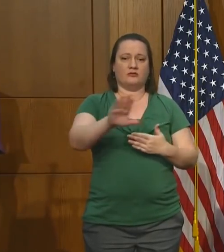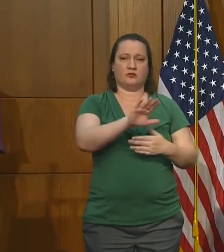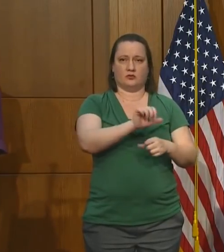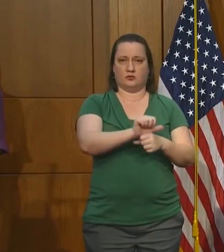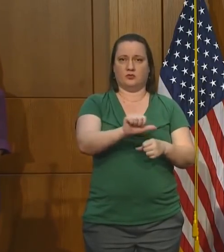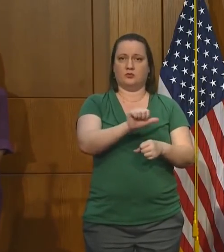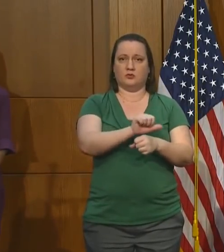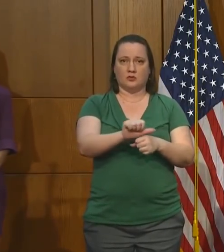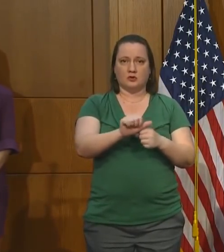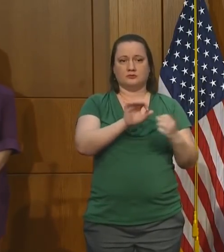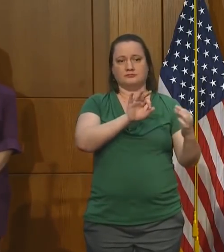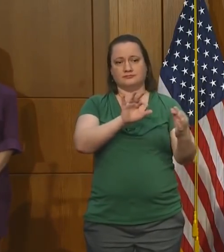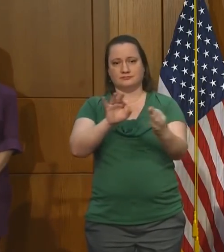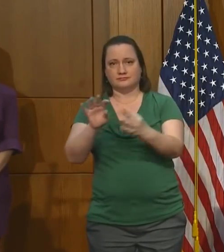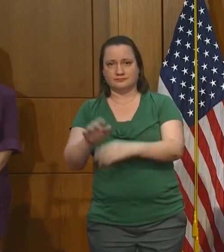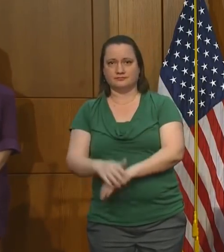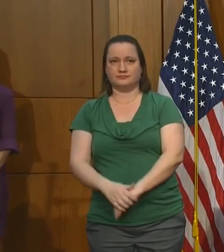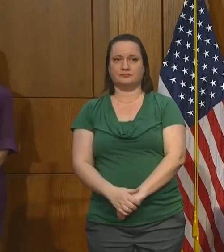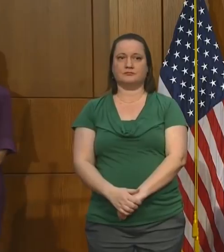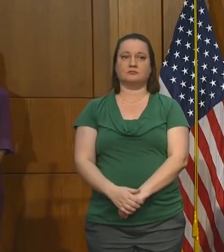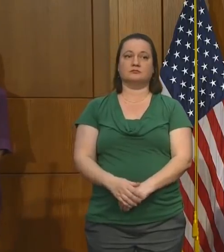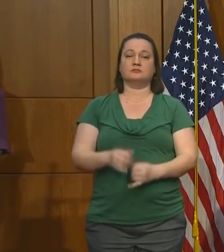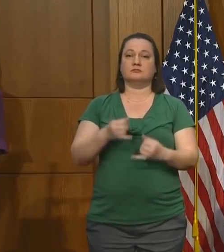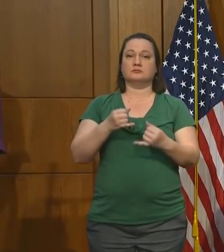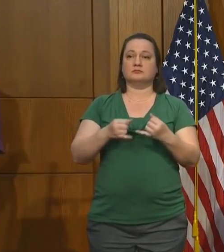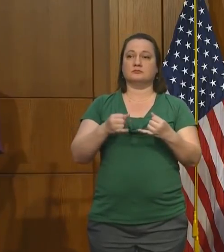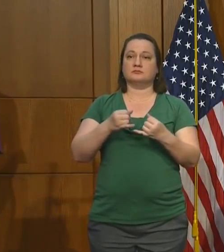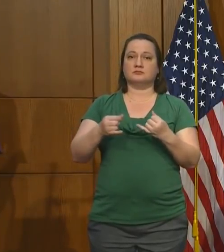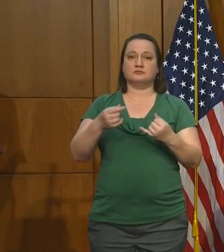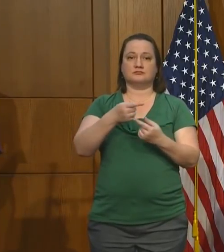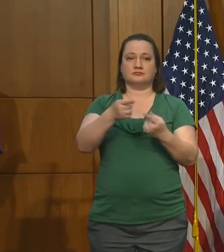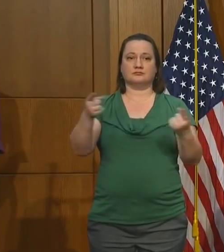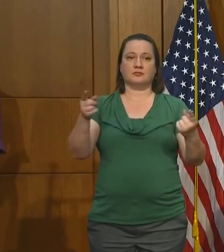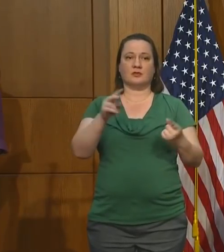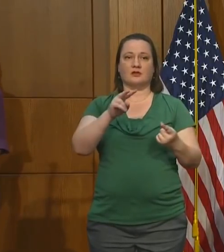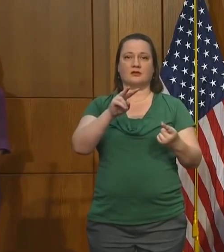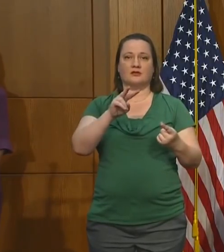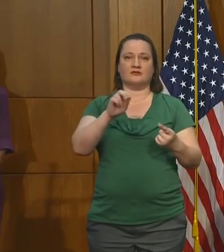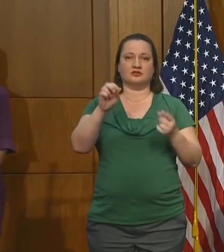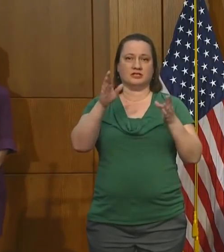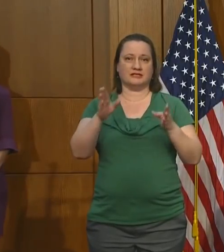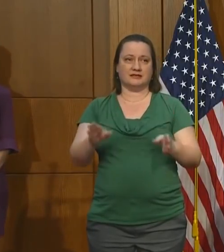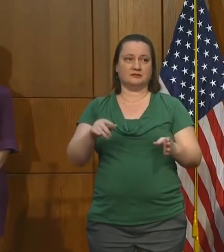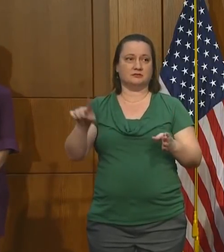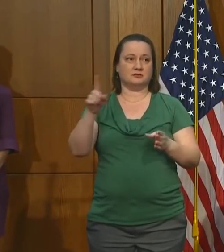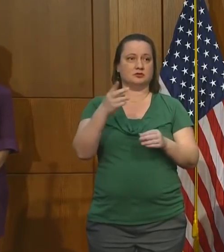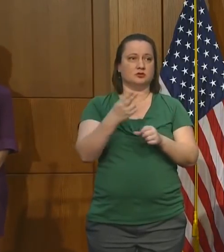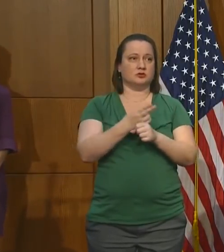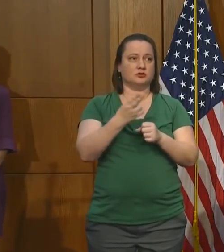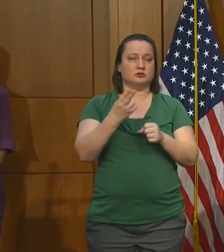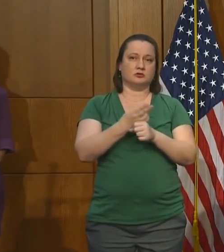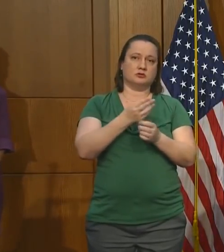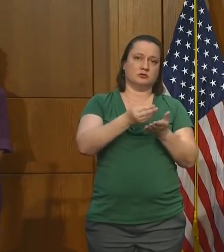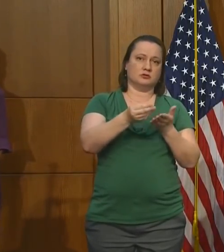GROUP JUST HAS JUST BEEN FROM. AND SO. I THANK YOU FOR ALL. THAT YOU'VE DONE AND TO FINALLY